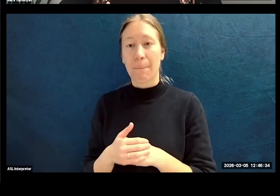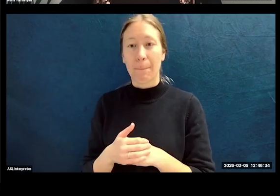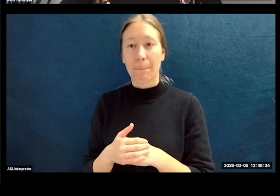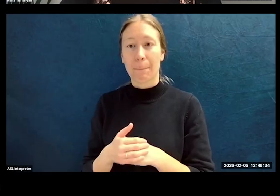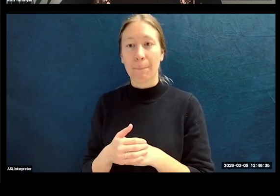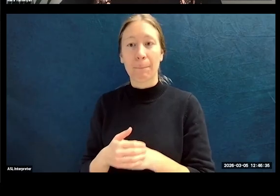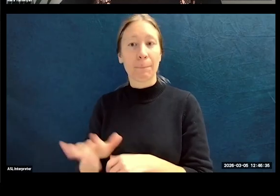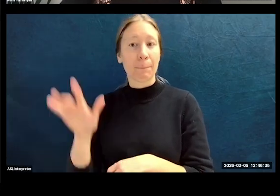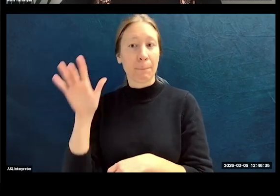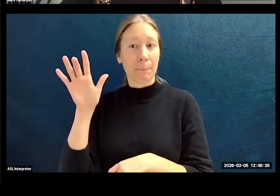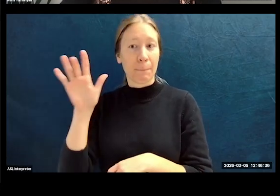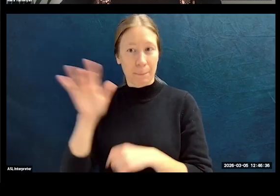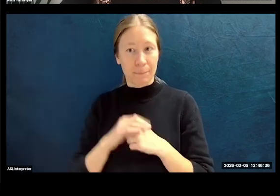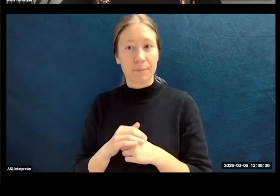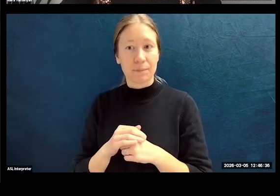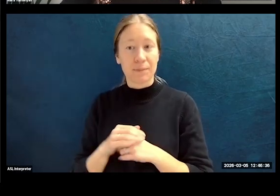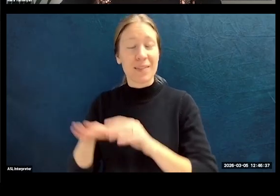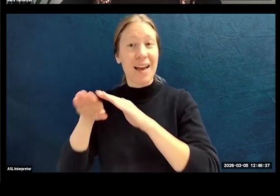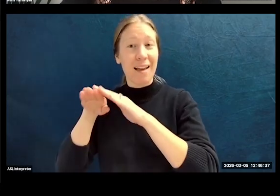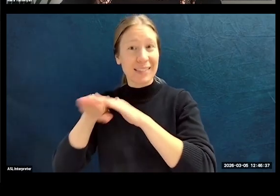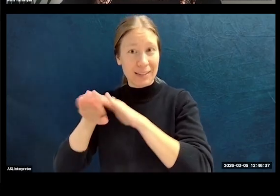I'm going to select Accessibility Tags.